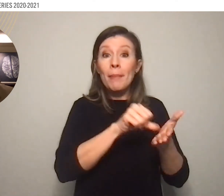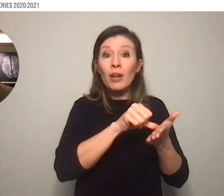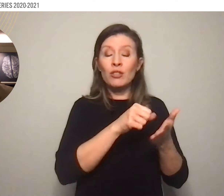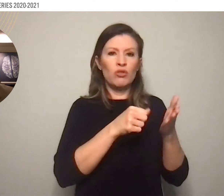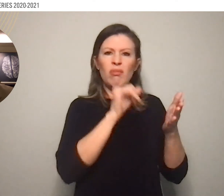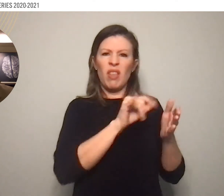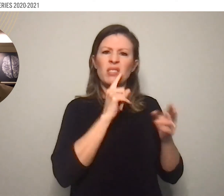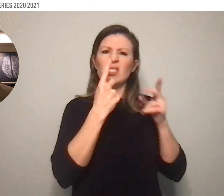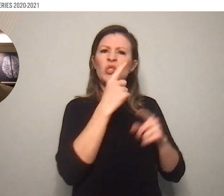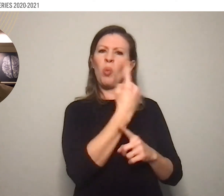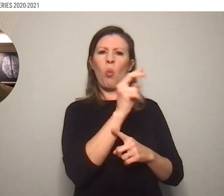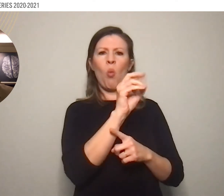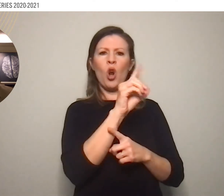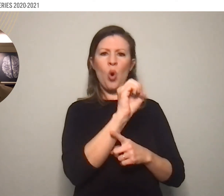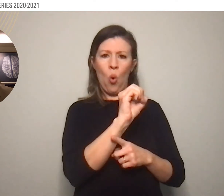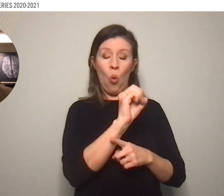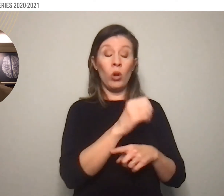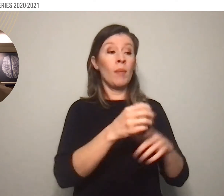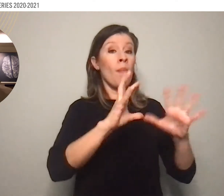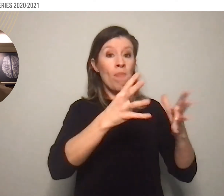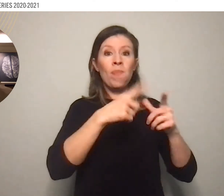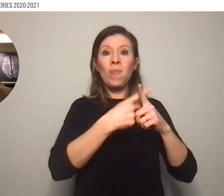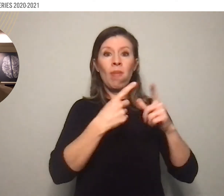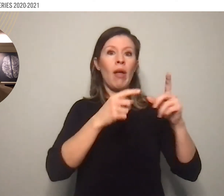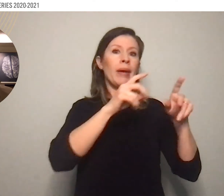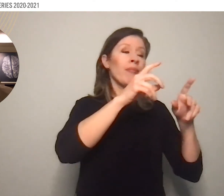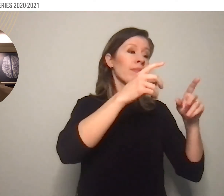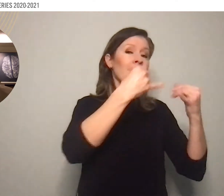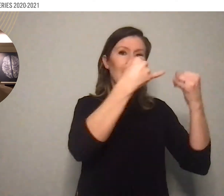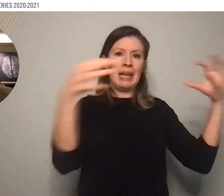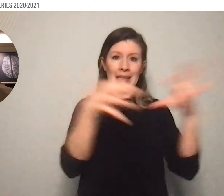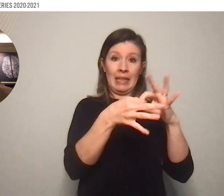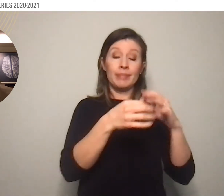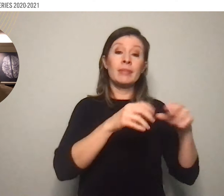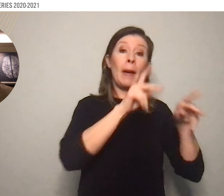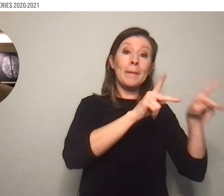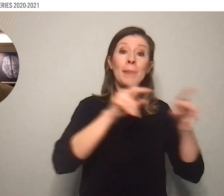you link them by some line or edge so that friends between people, you know worlds between cities,